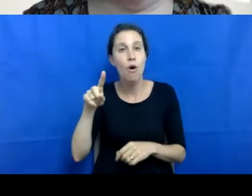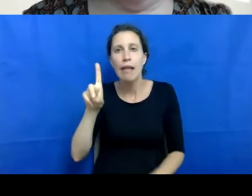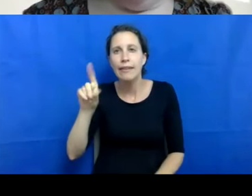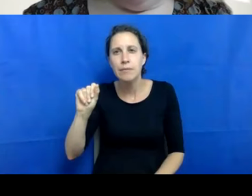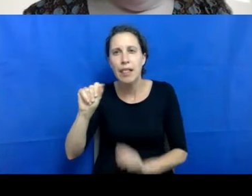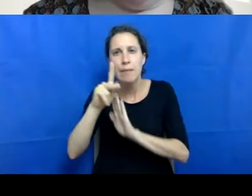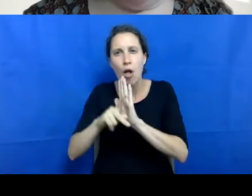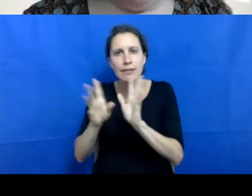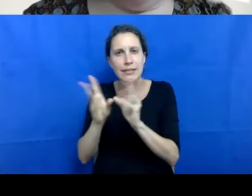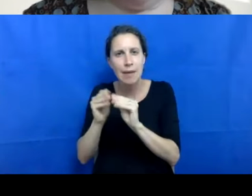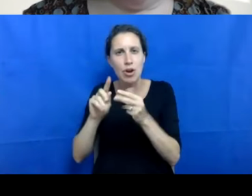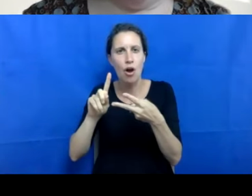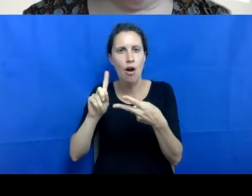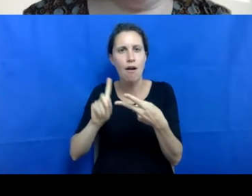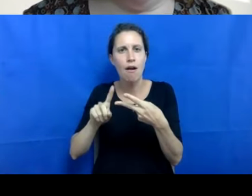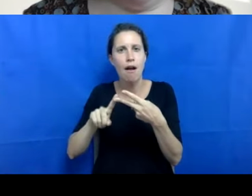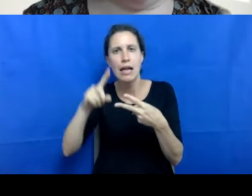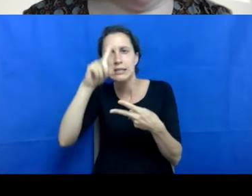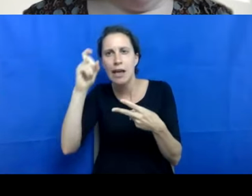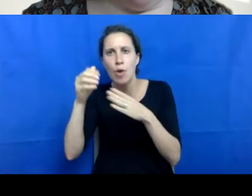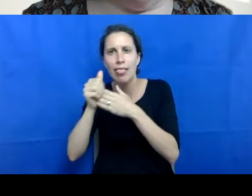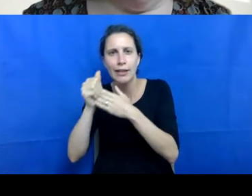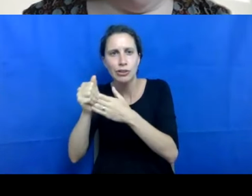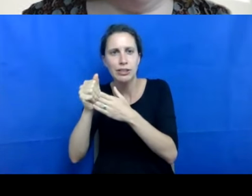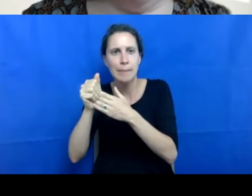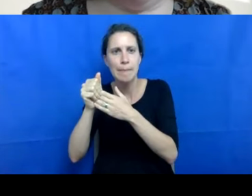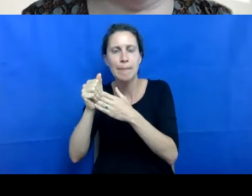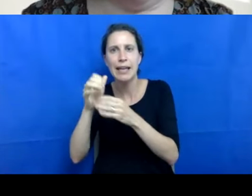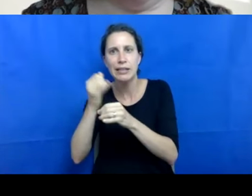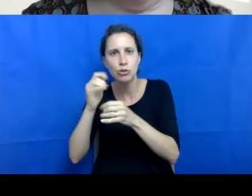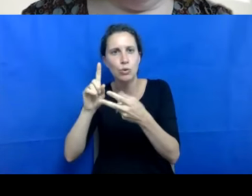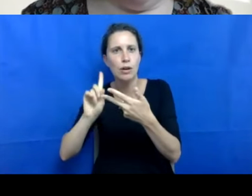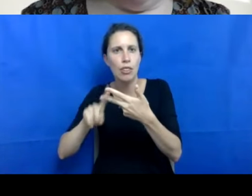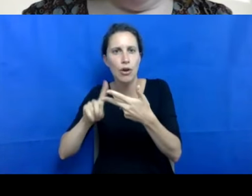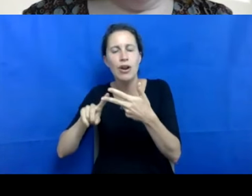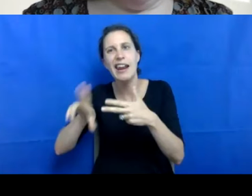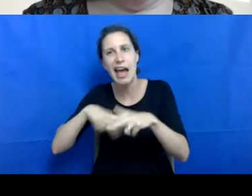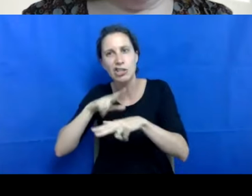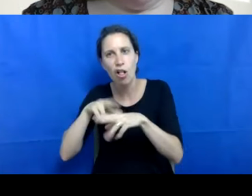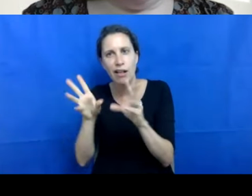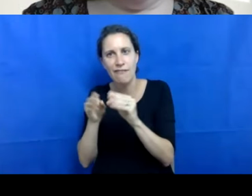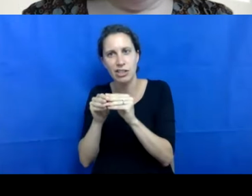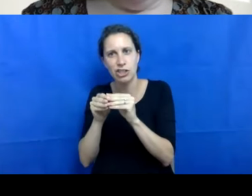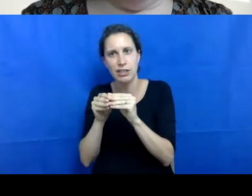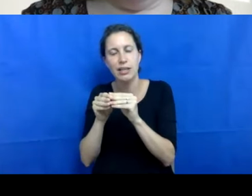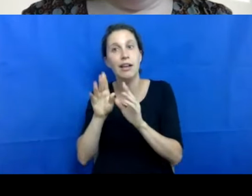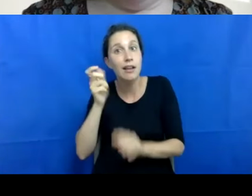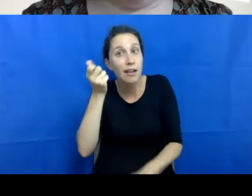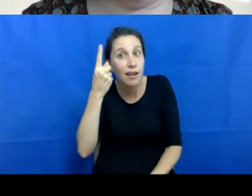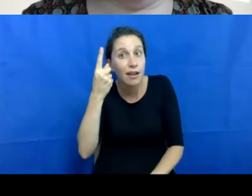It's really important to use the branded templates whenever possible. They aren't just branded.